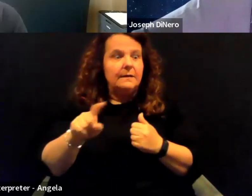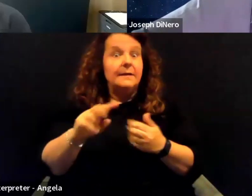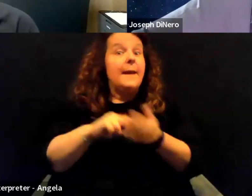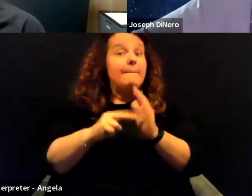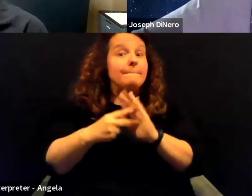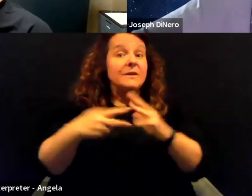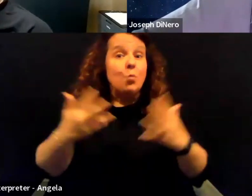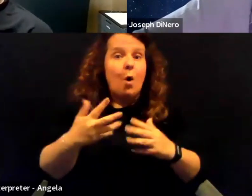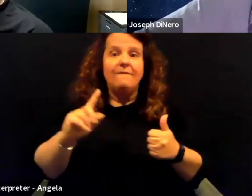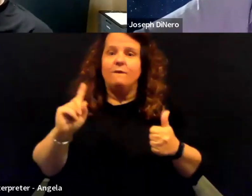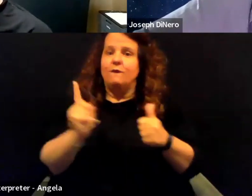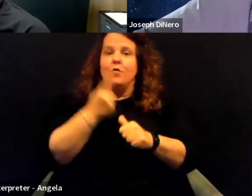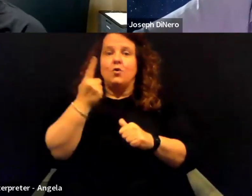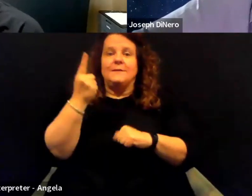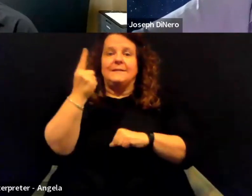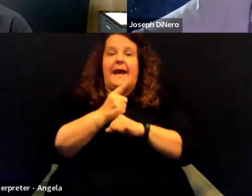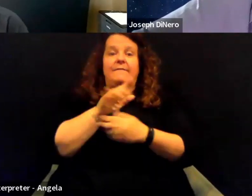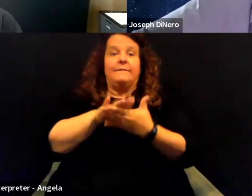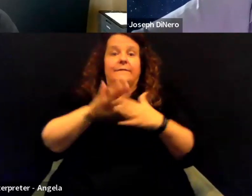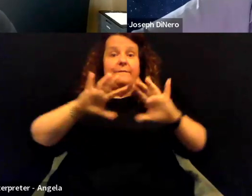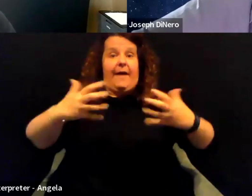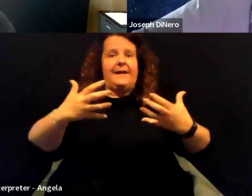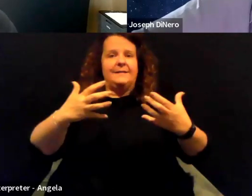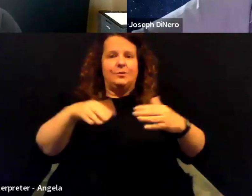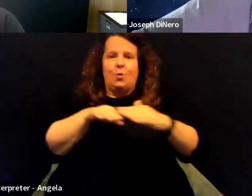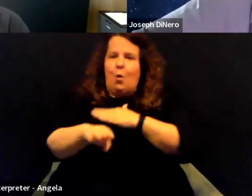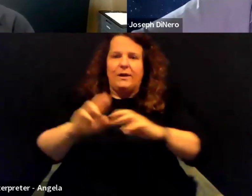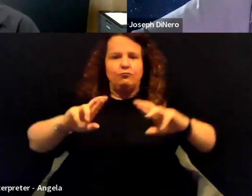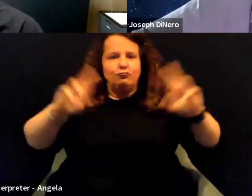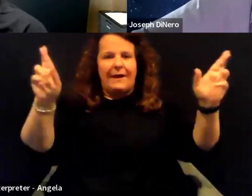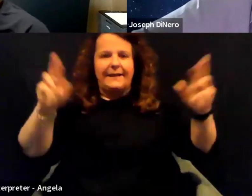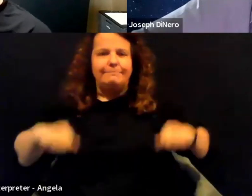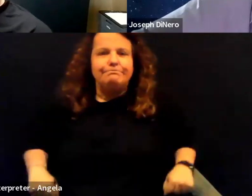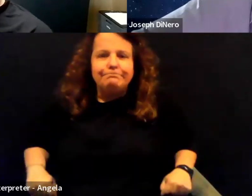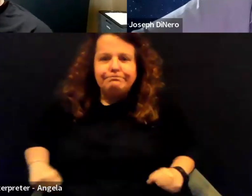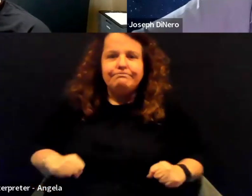least walking in the door you know, armed for bear as much as you possibly can.